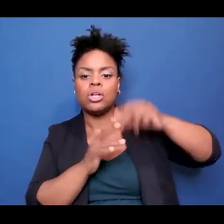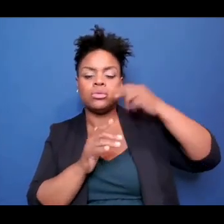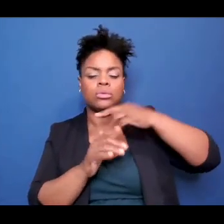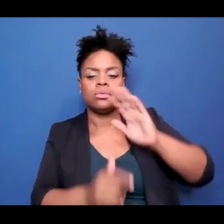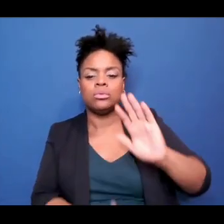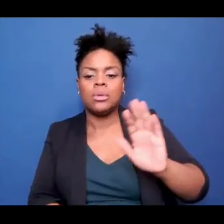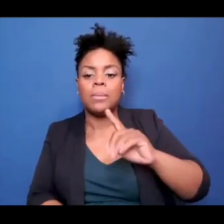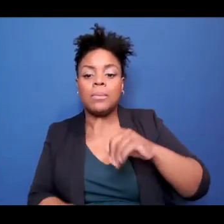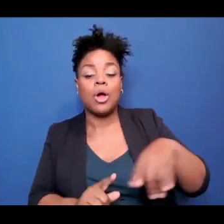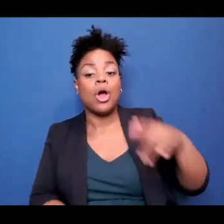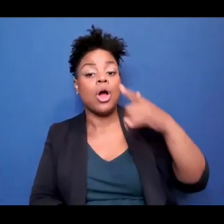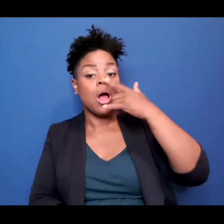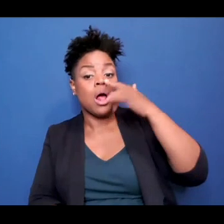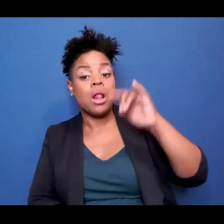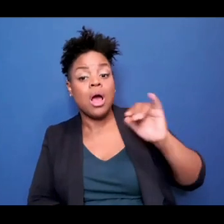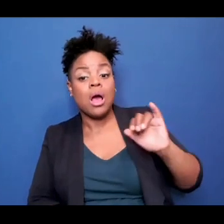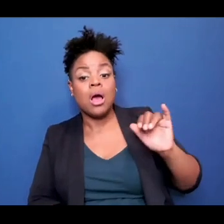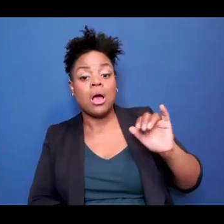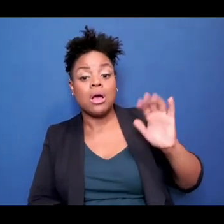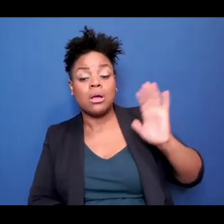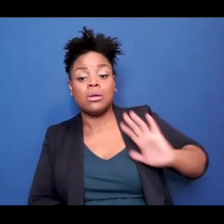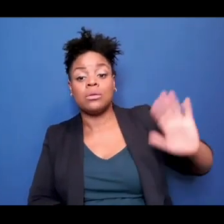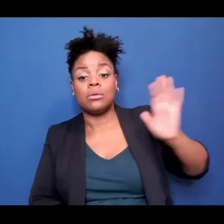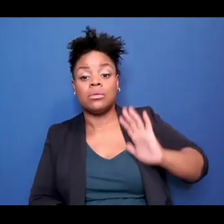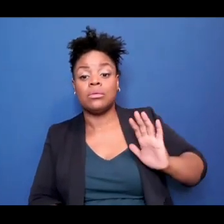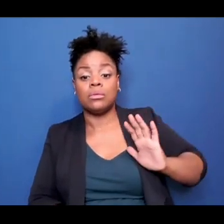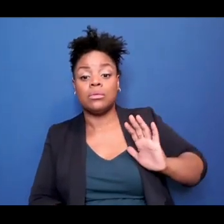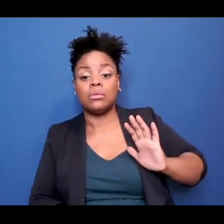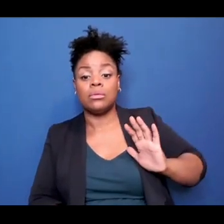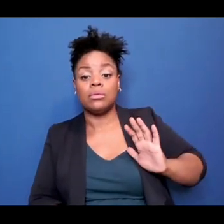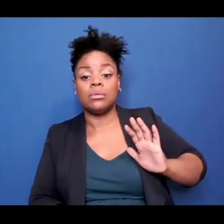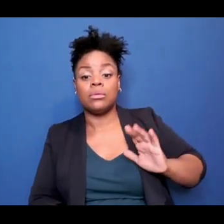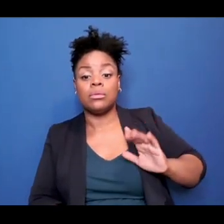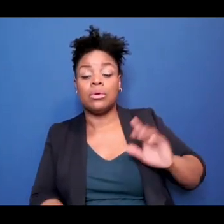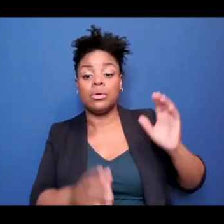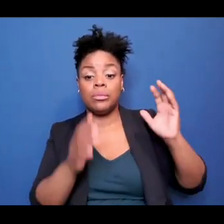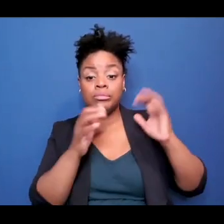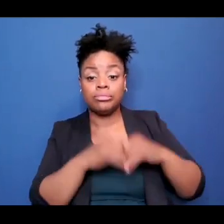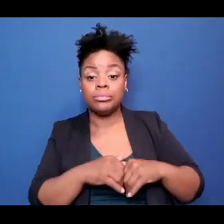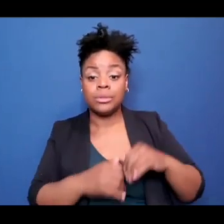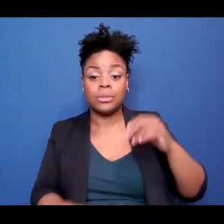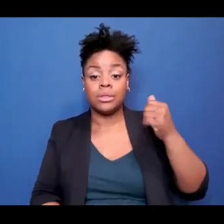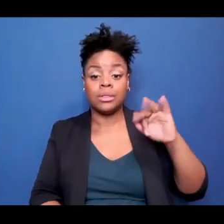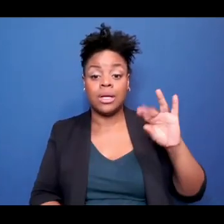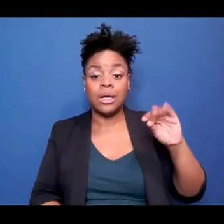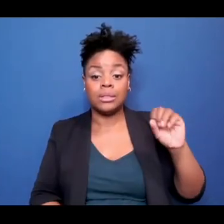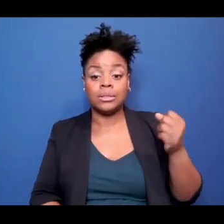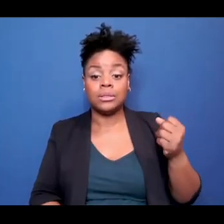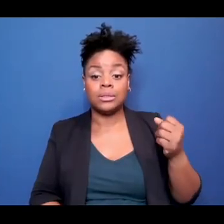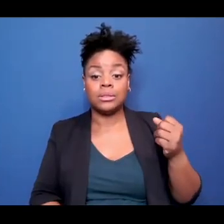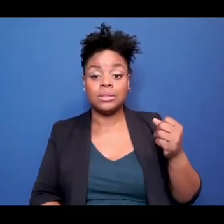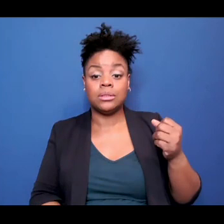LIKE IN 2013. THIS IS NOT THE ORNL RESTAURANT BUT THIS IS WHAT THE RESTAURANT LOOKED LIKE THAT THE RESTAURANT WAS DEM MONTHLY LISHED IN THE